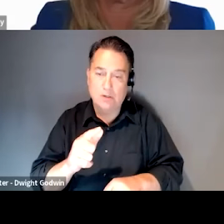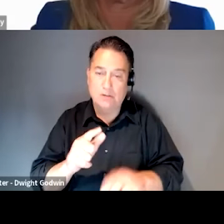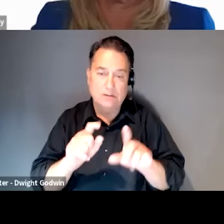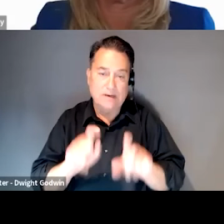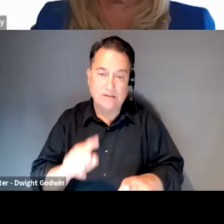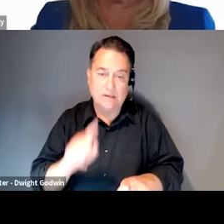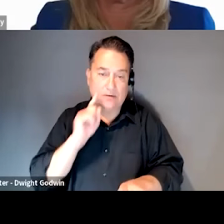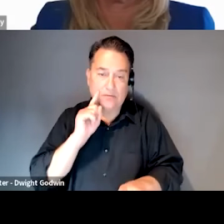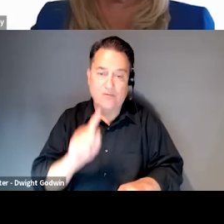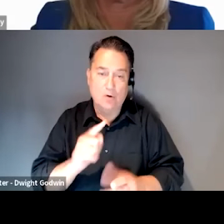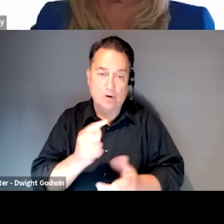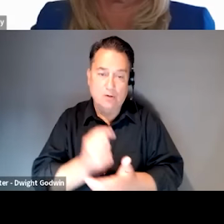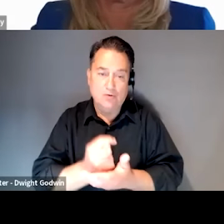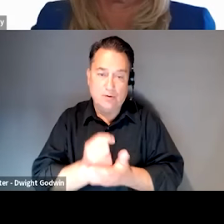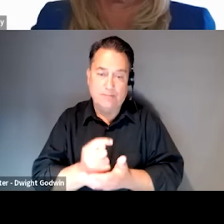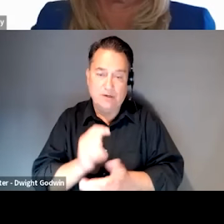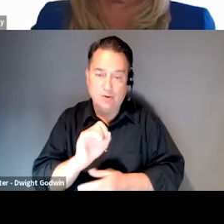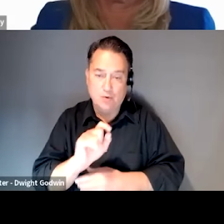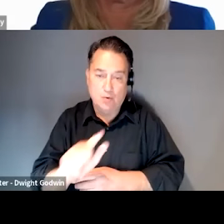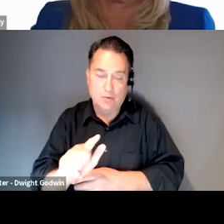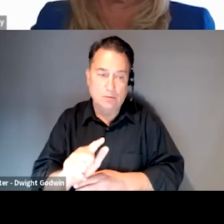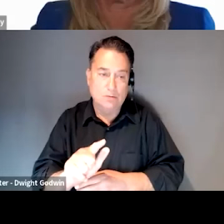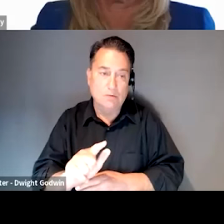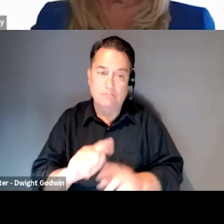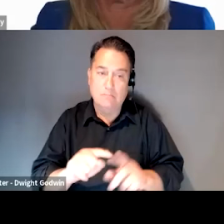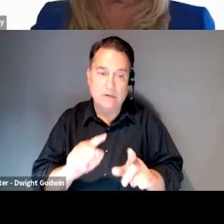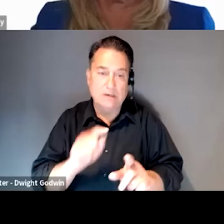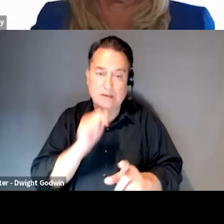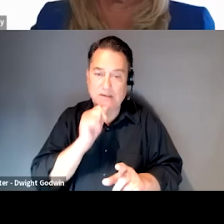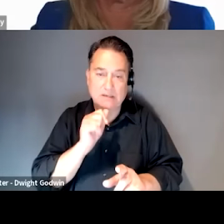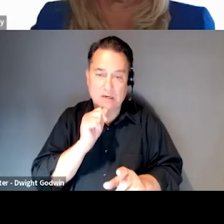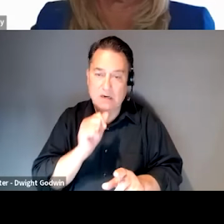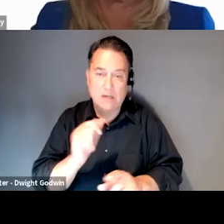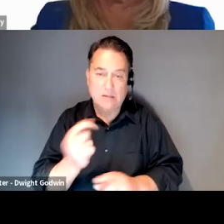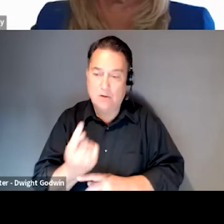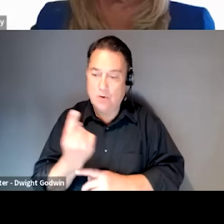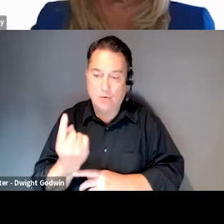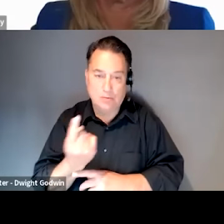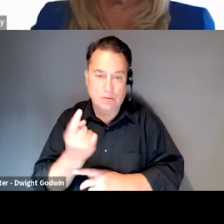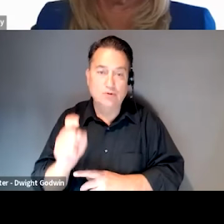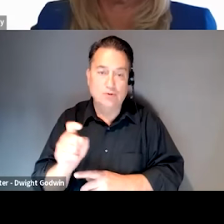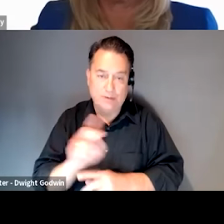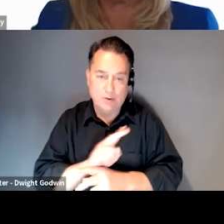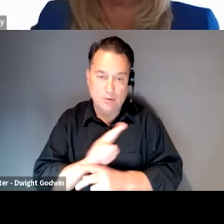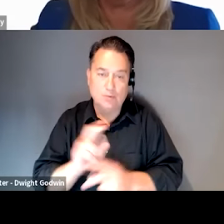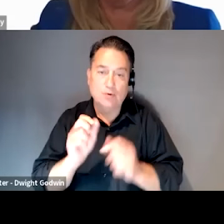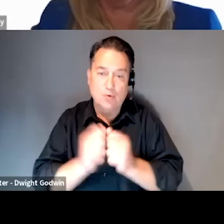Drug testing is a great tool but not as a standalone. It needs to be used in conjunction with the screening tool,